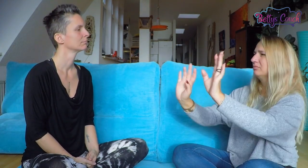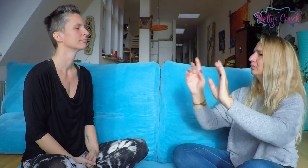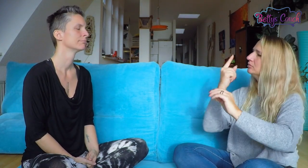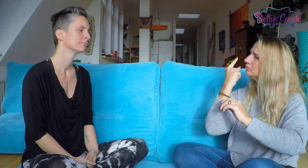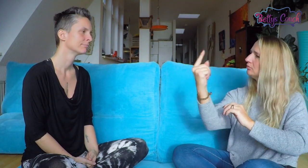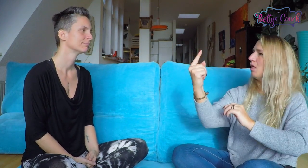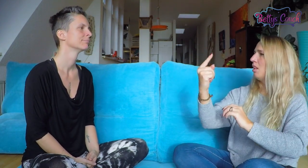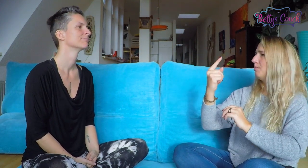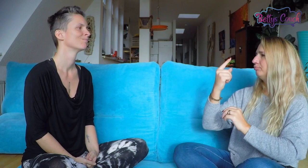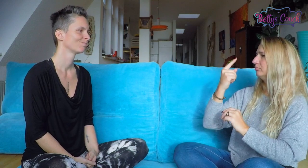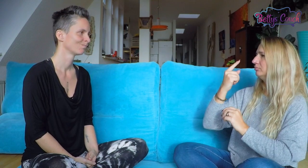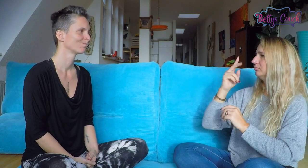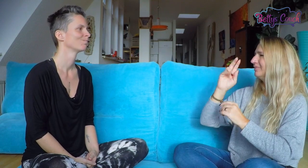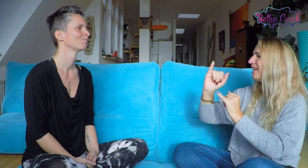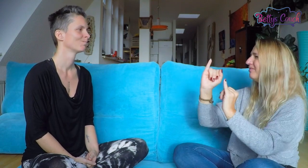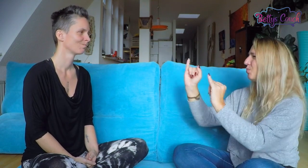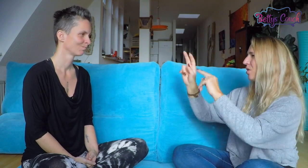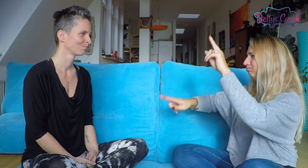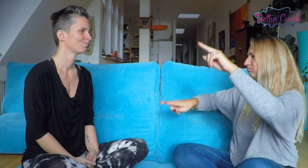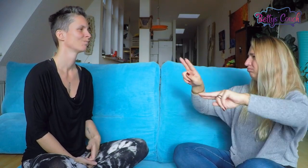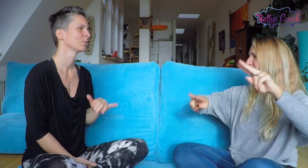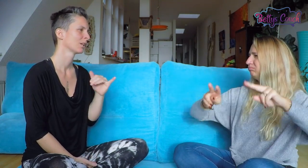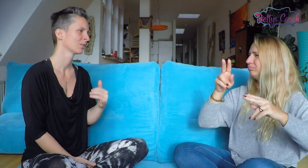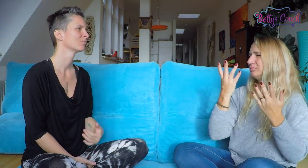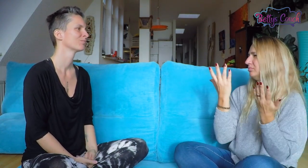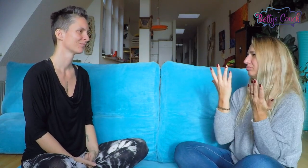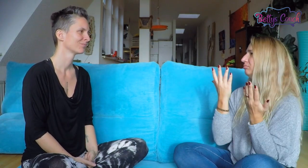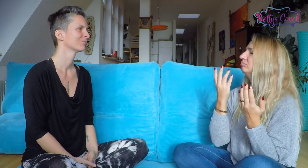See what suits you. That is individually different.